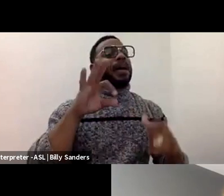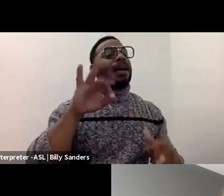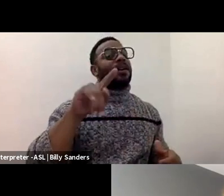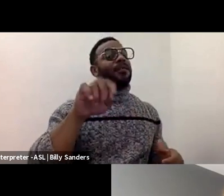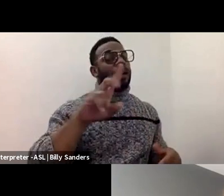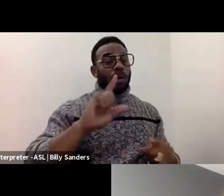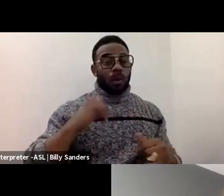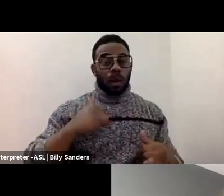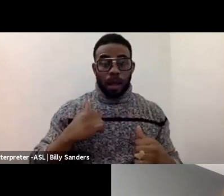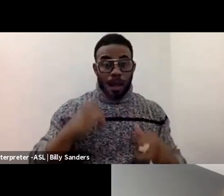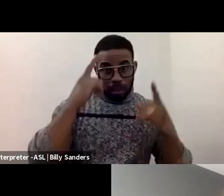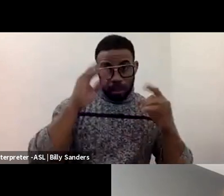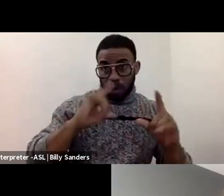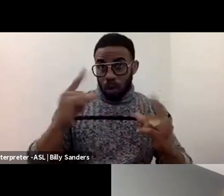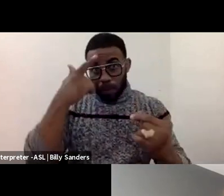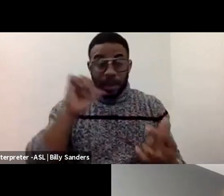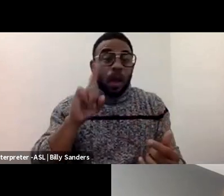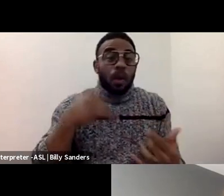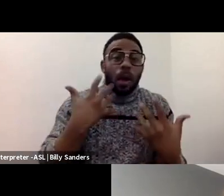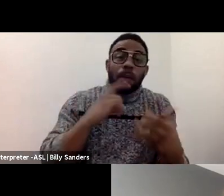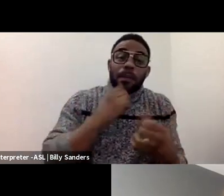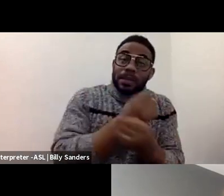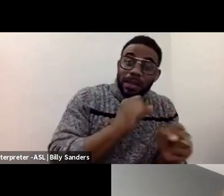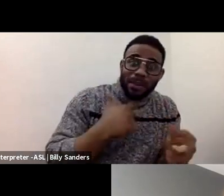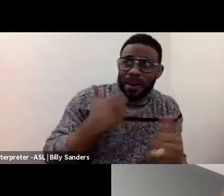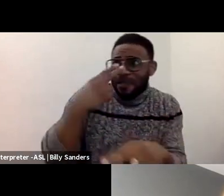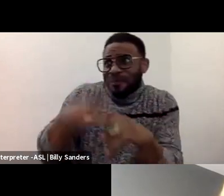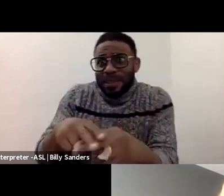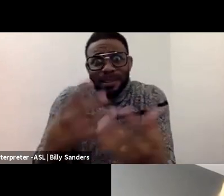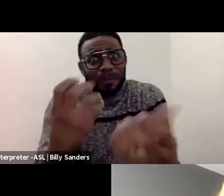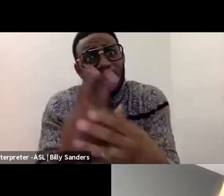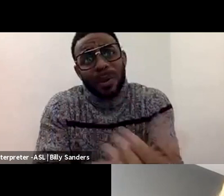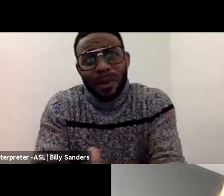where I choose to go and not only do I want to be safe, but I want to have fun and that